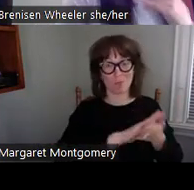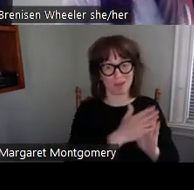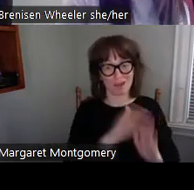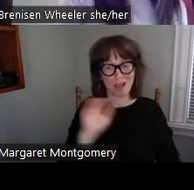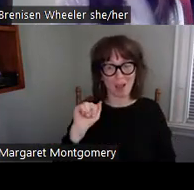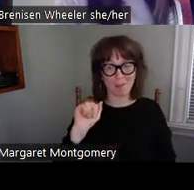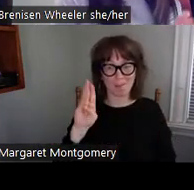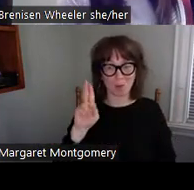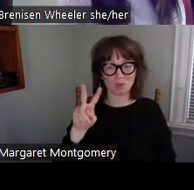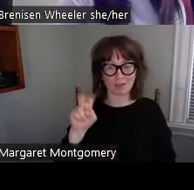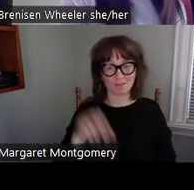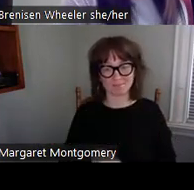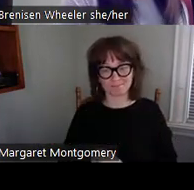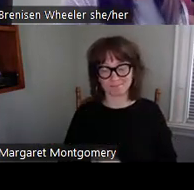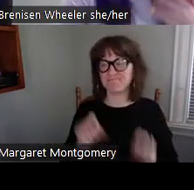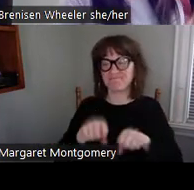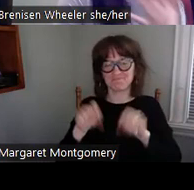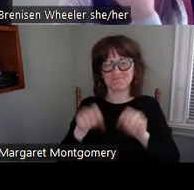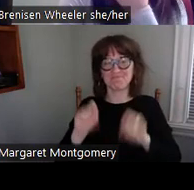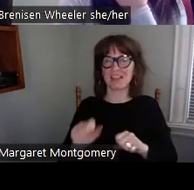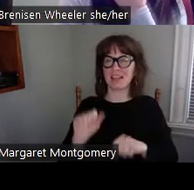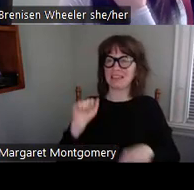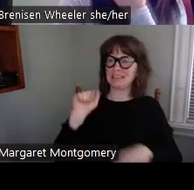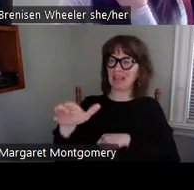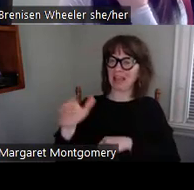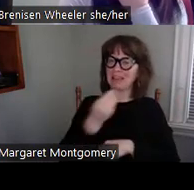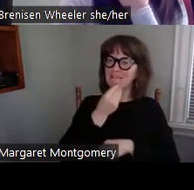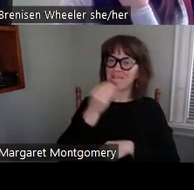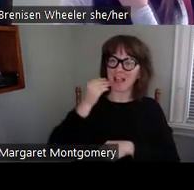there, can not very flags. 12:37:22 But again, with the that's something